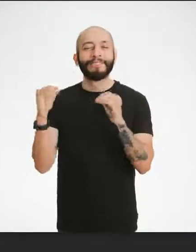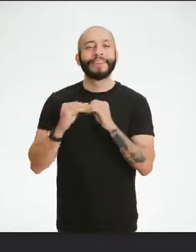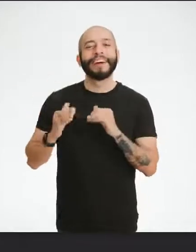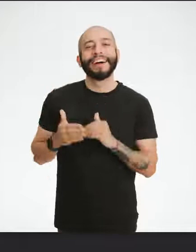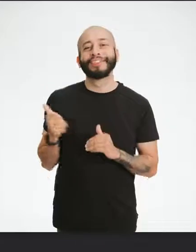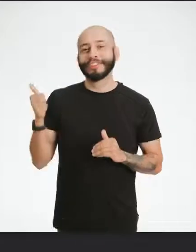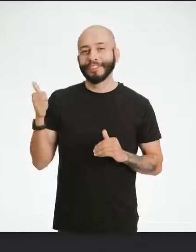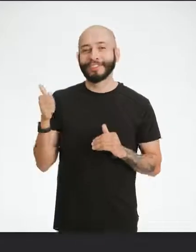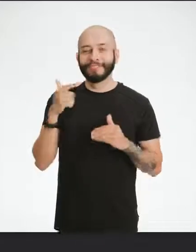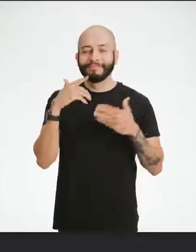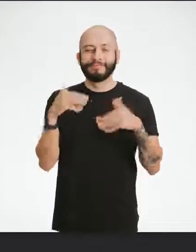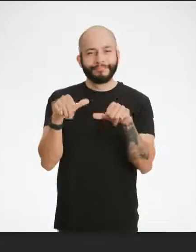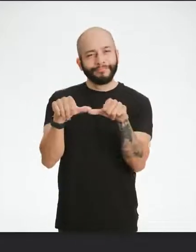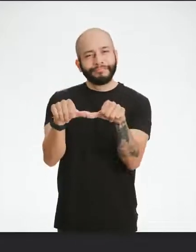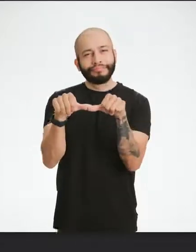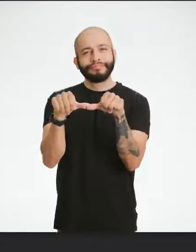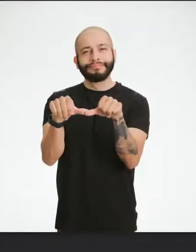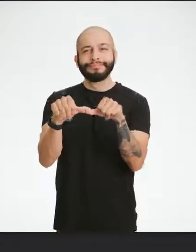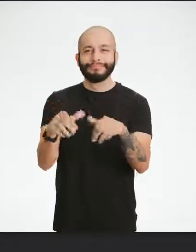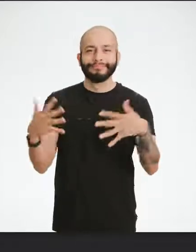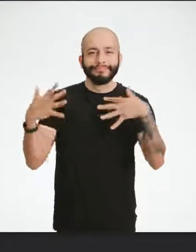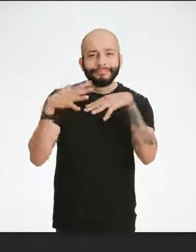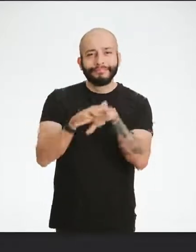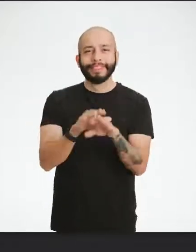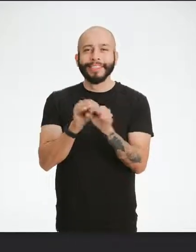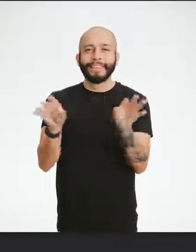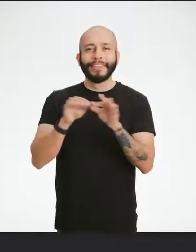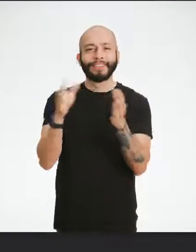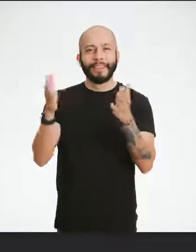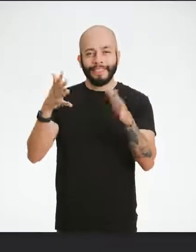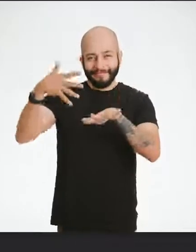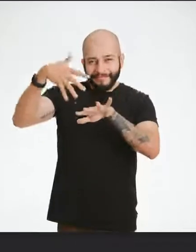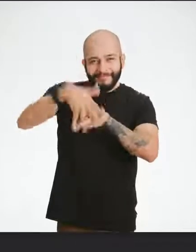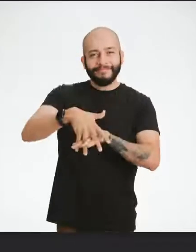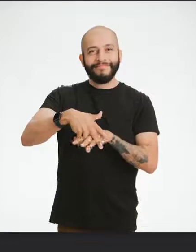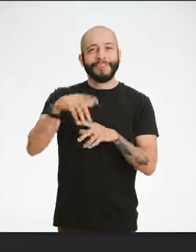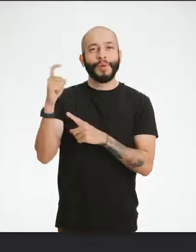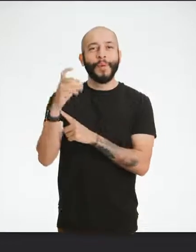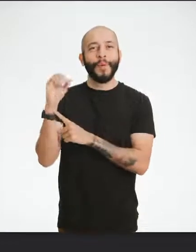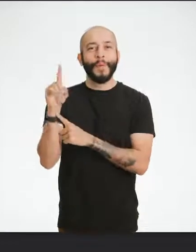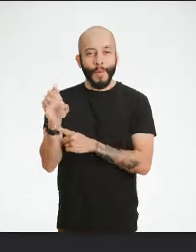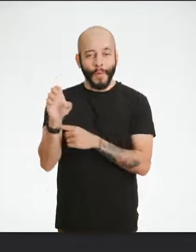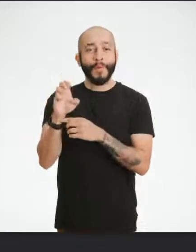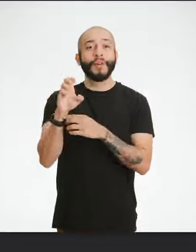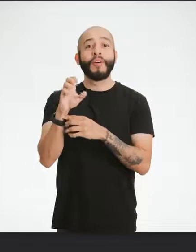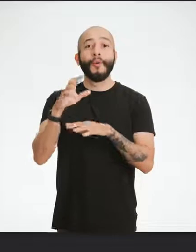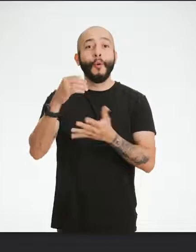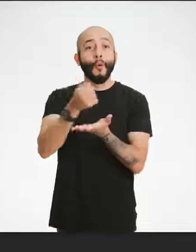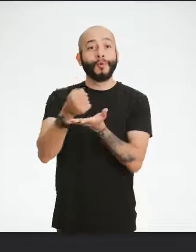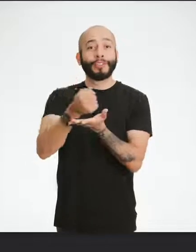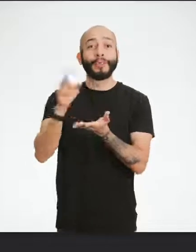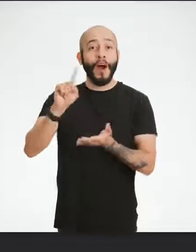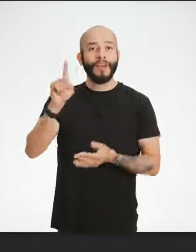It's a continuous integration and delivery service built right into Xcode and hosted in the Cloud.